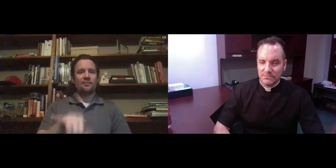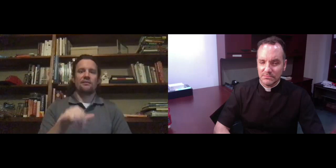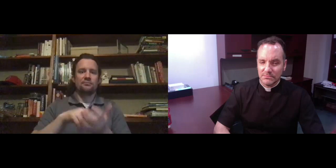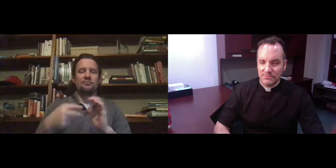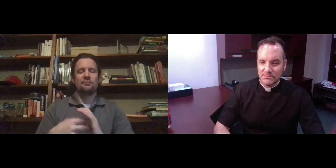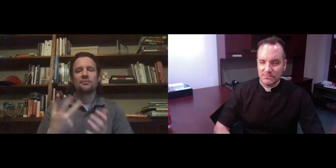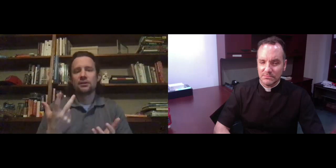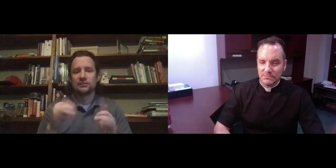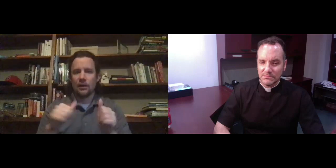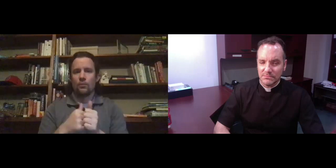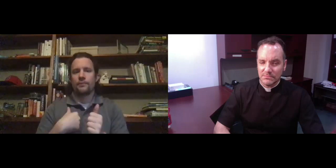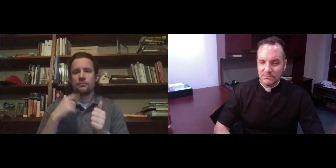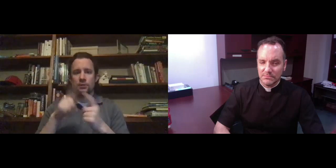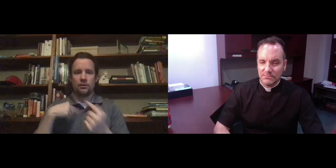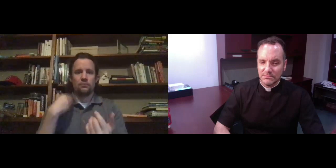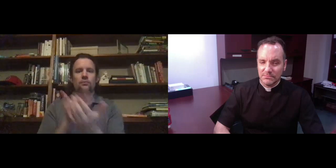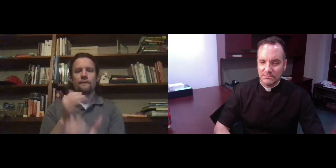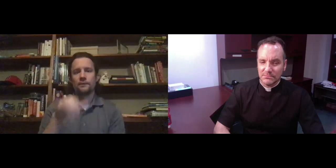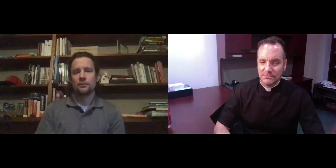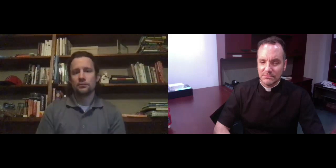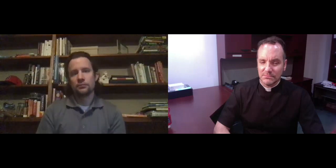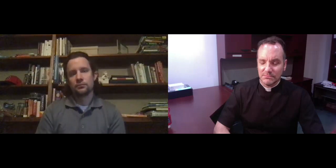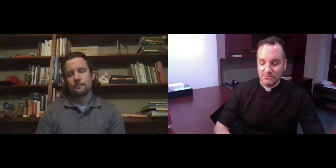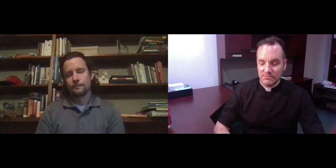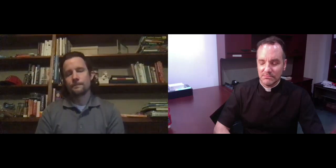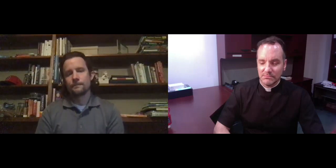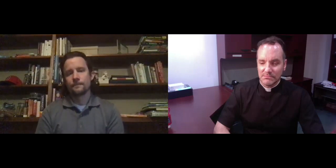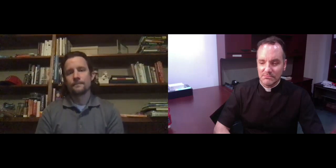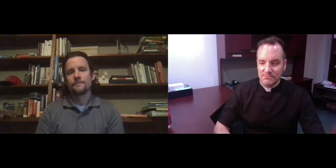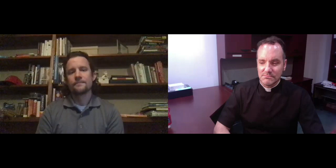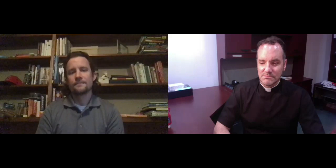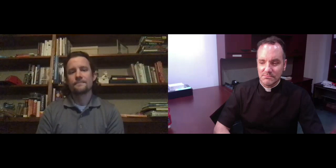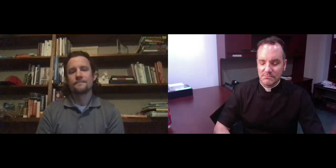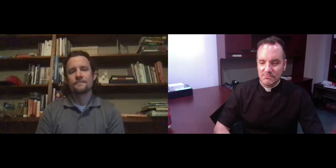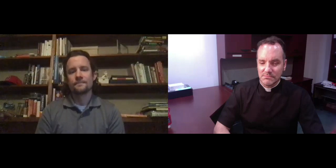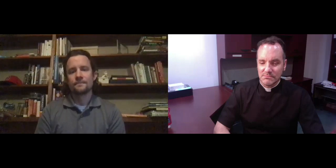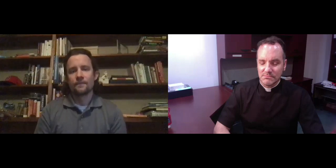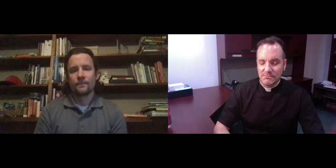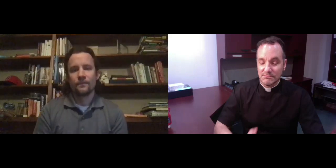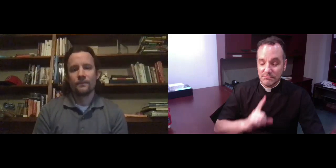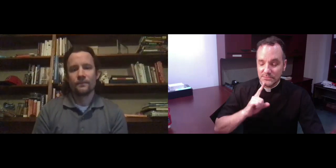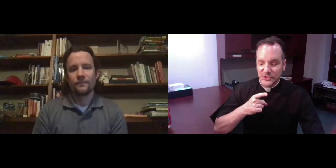happen. So we need to focus on the present and the everyday, and Jesus will be with us.